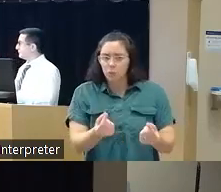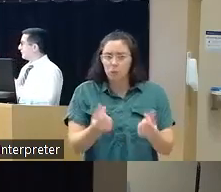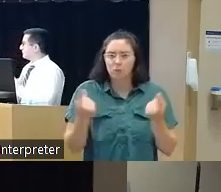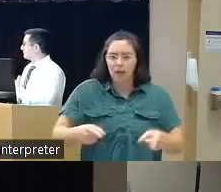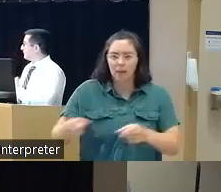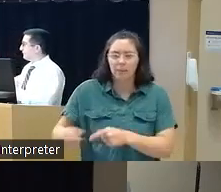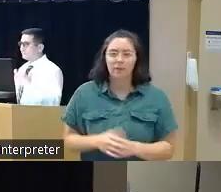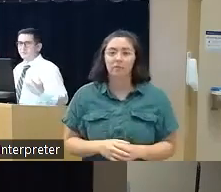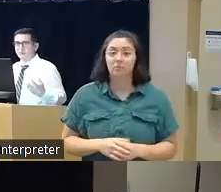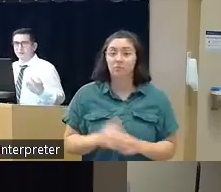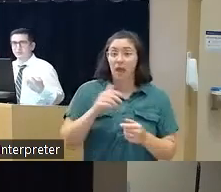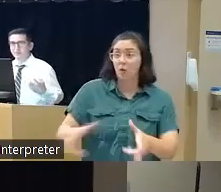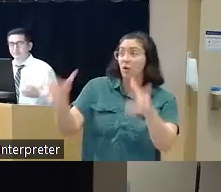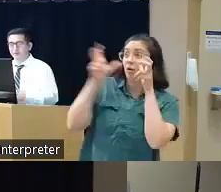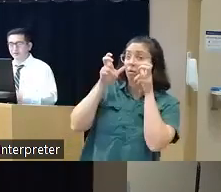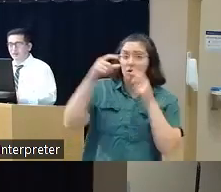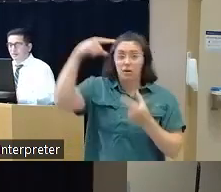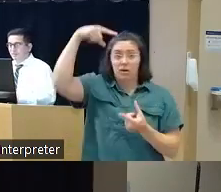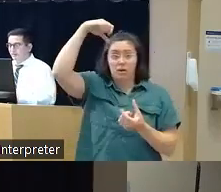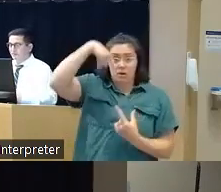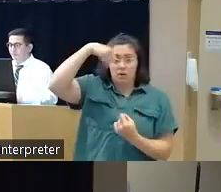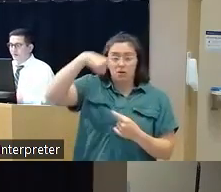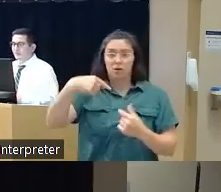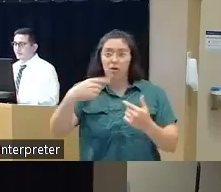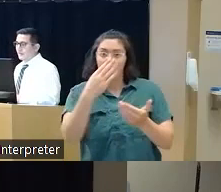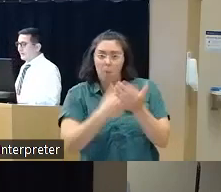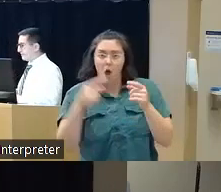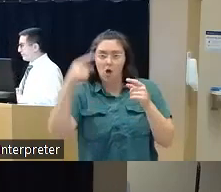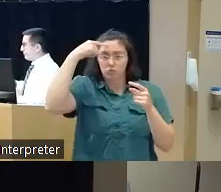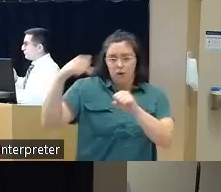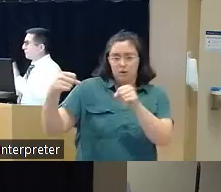is it talking to itself how is it talking talking to other parts of the brain and then they're able